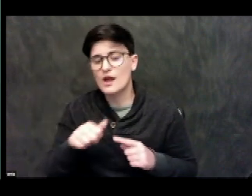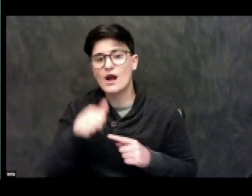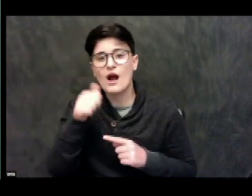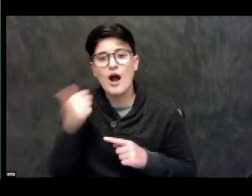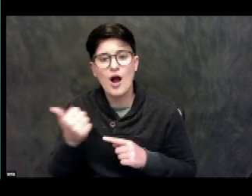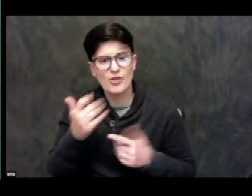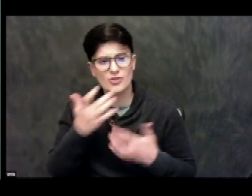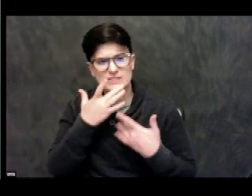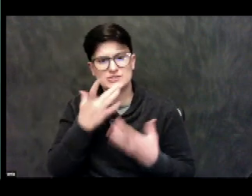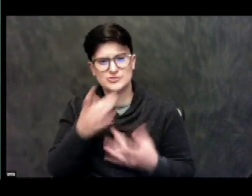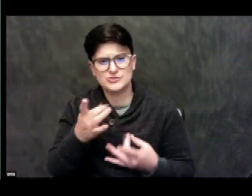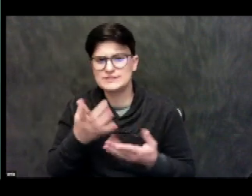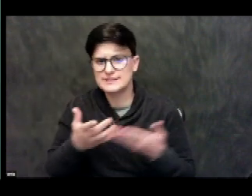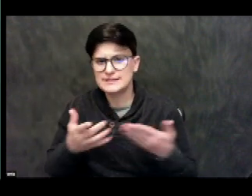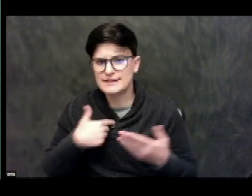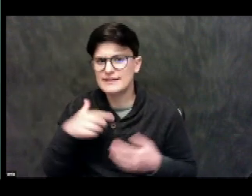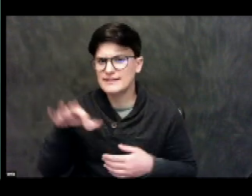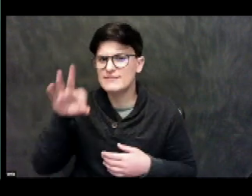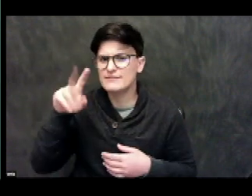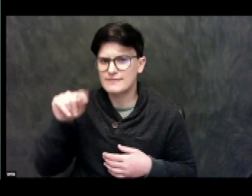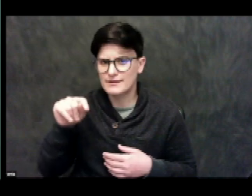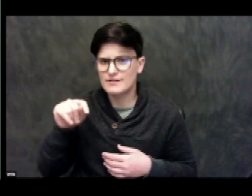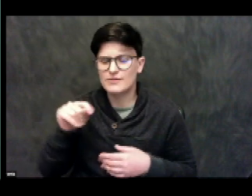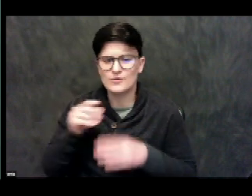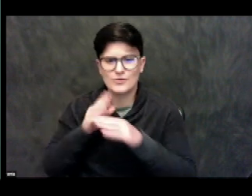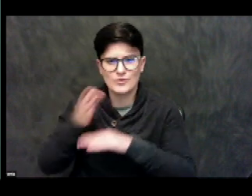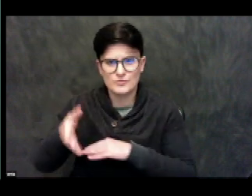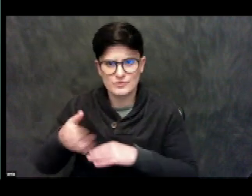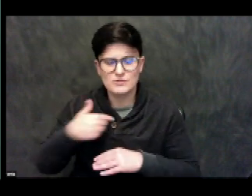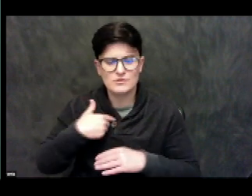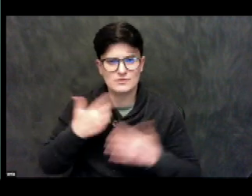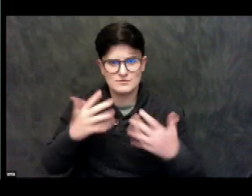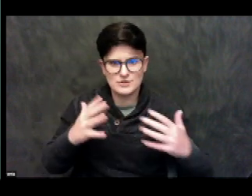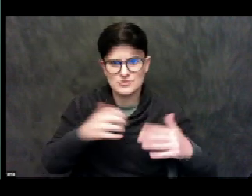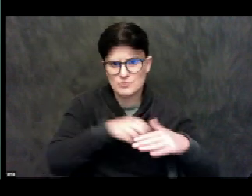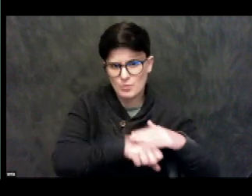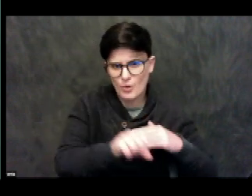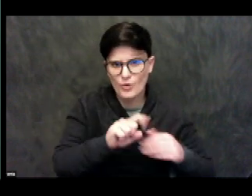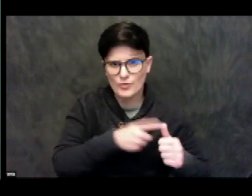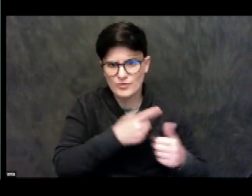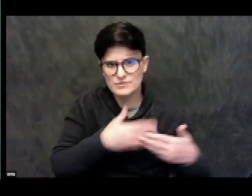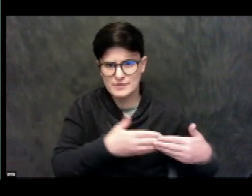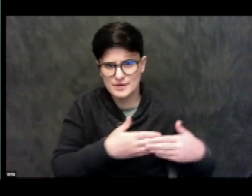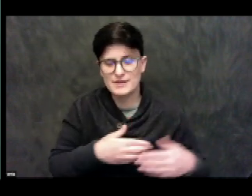that I found out after having my first baby, the Dr. who was on call,